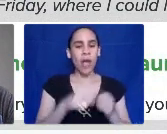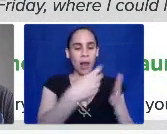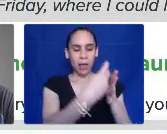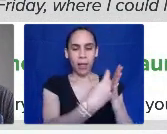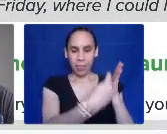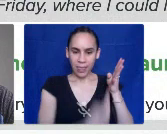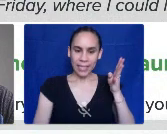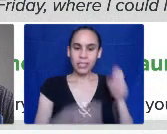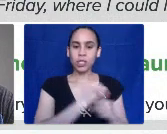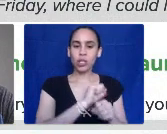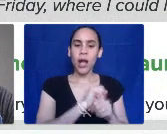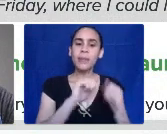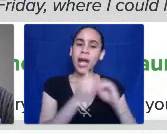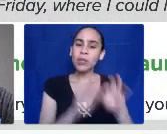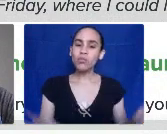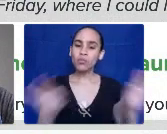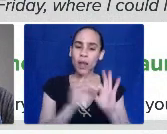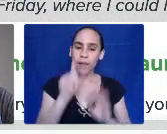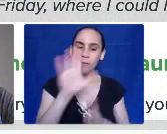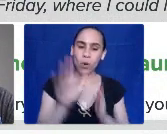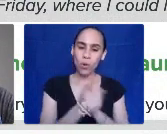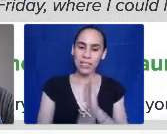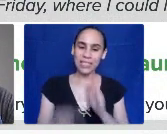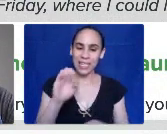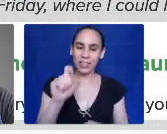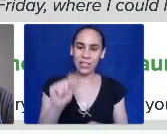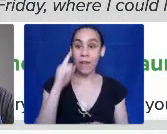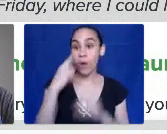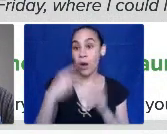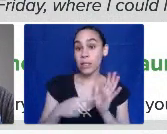are relevant to your new skill set so let's say you became a customer success to developer